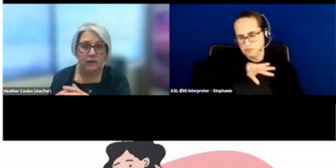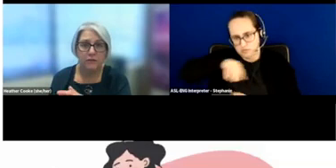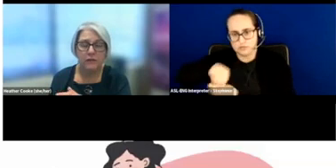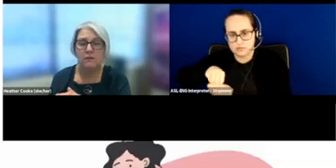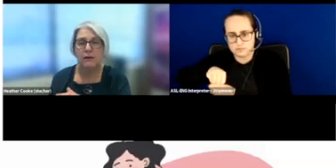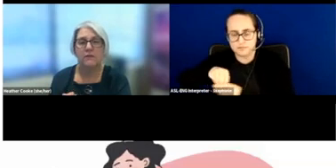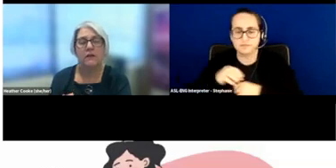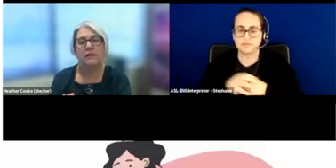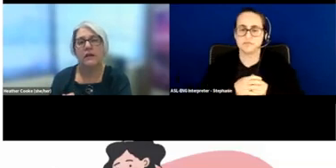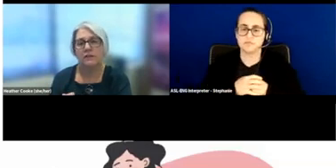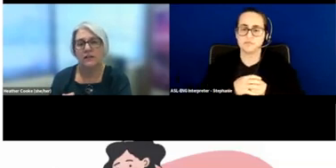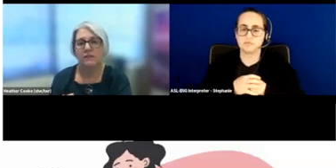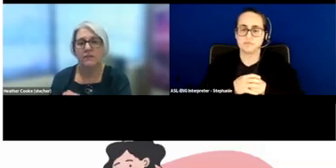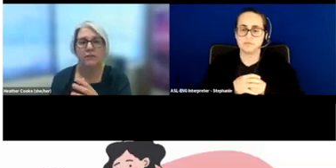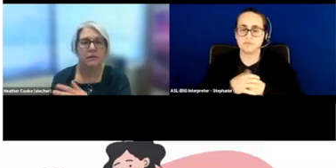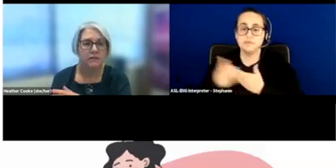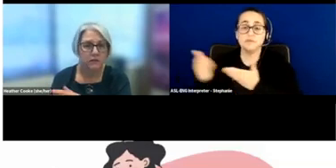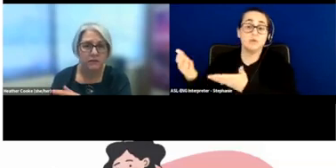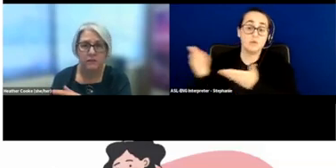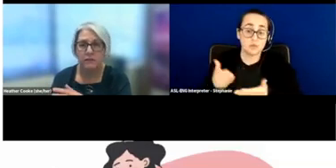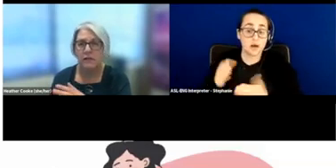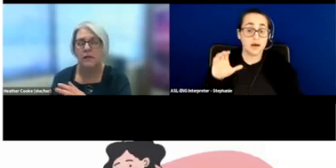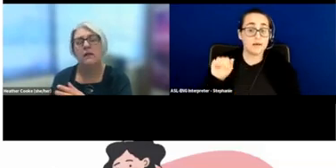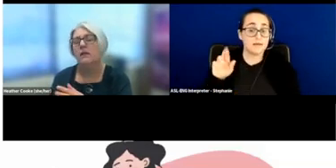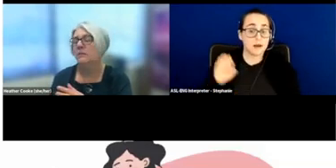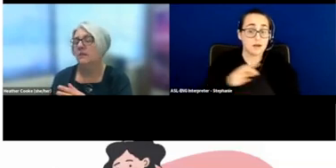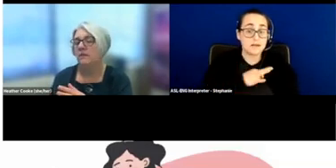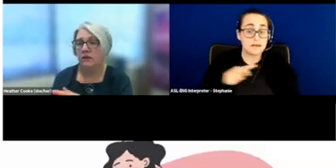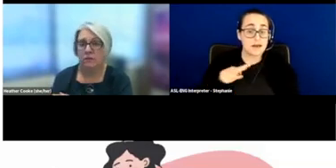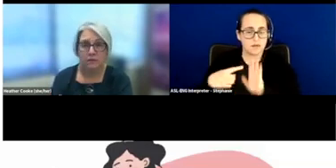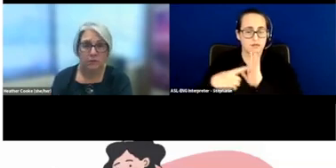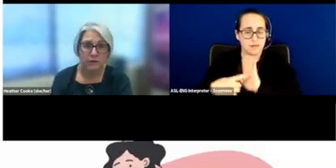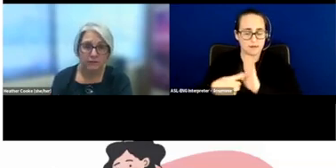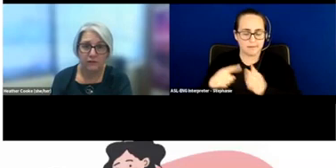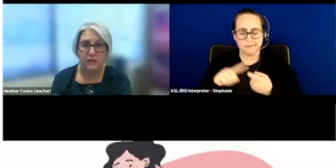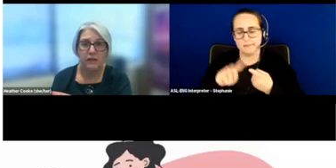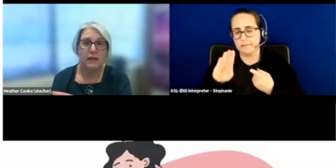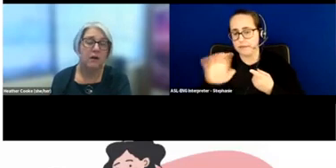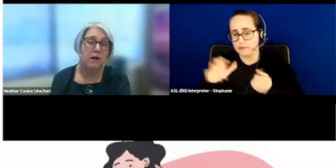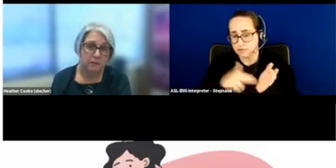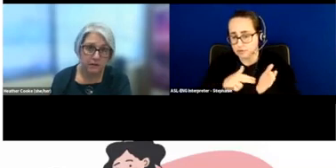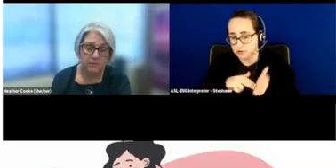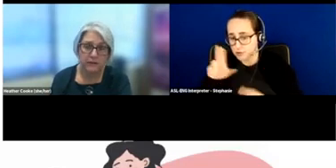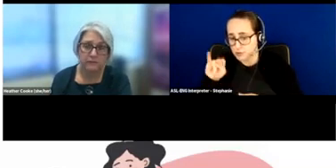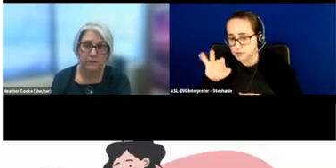primary healthcare unions representing care staff so the BC Nurses Union, the BC General Employees Union and Hospital